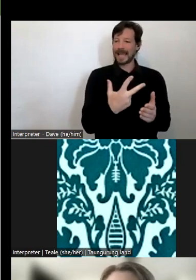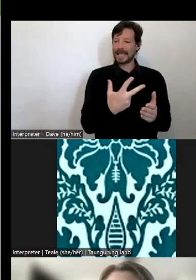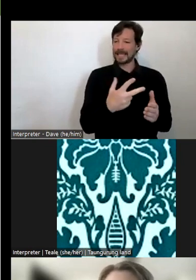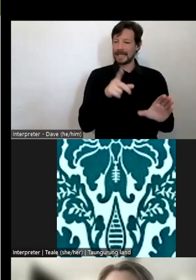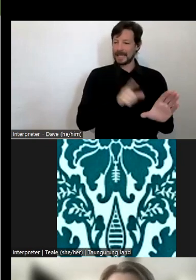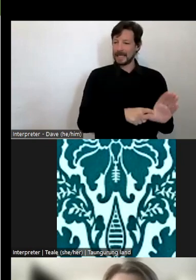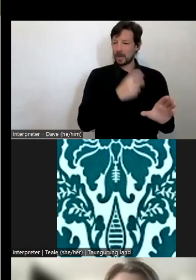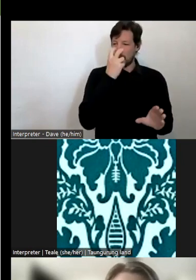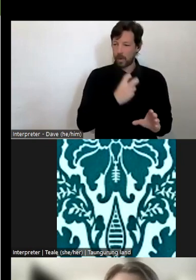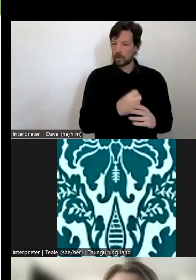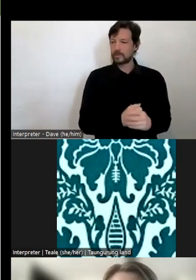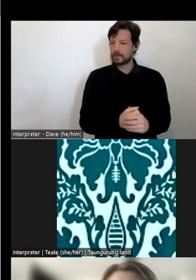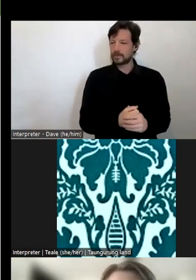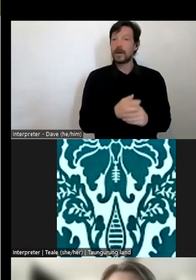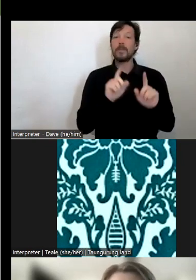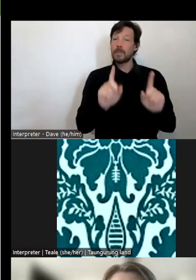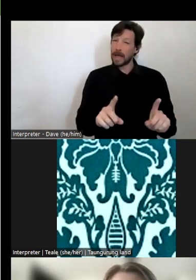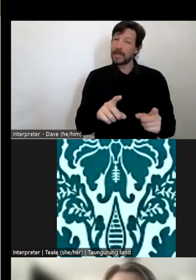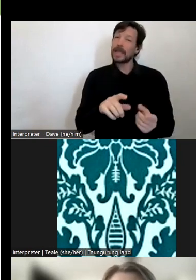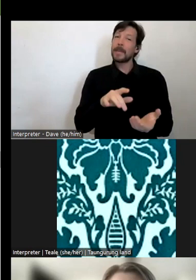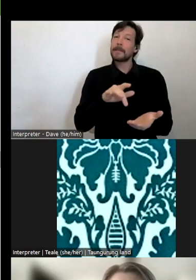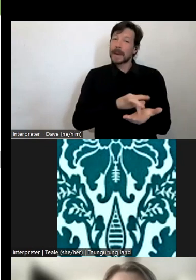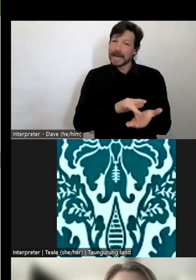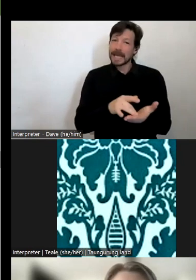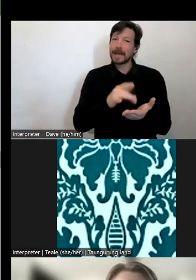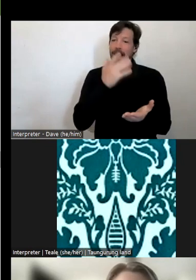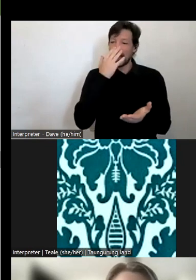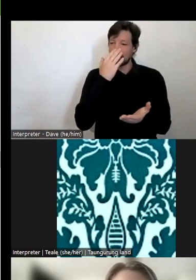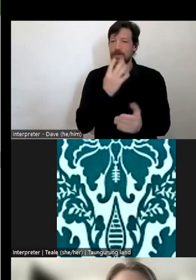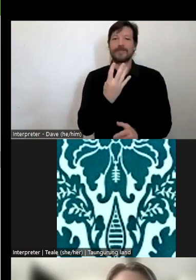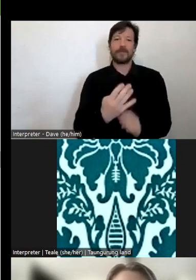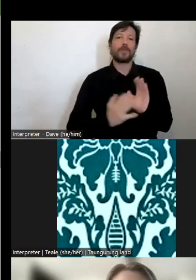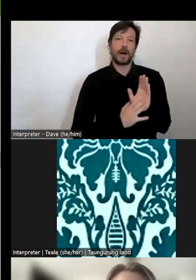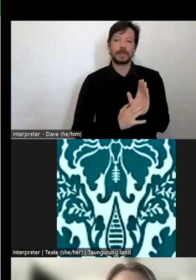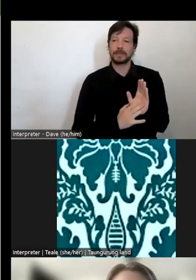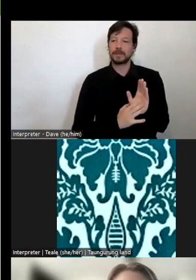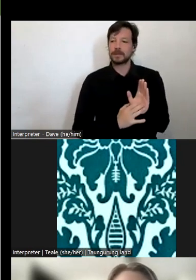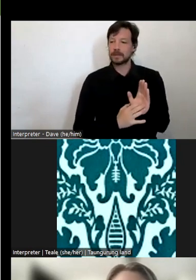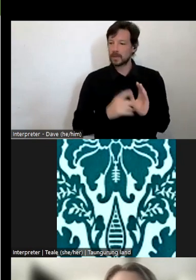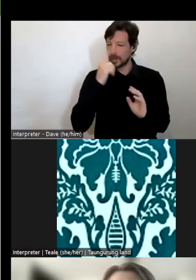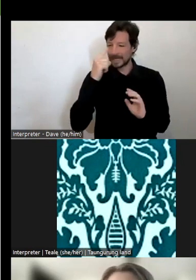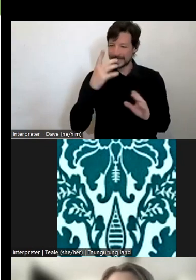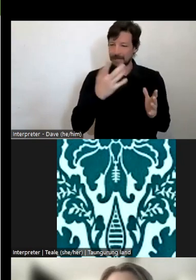the median age was actually four months. So we can see that. There's a big spike there at four months of age